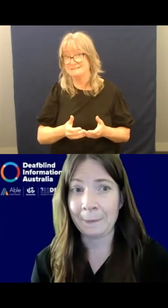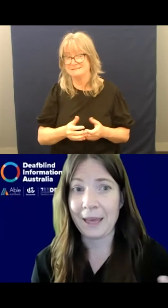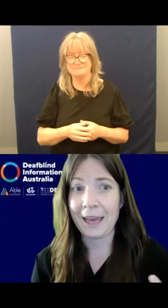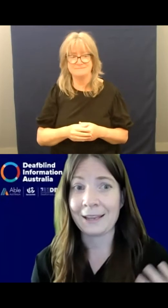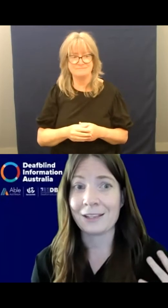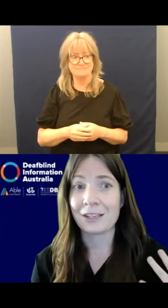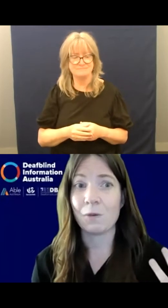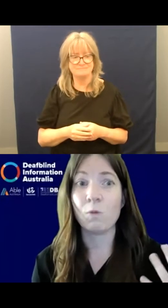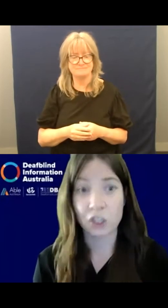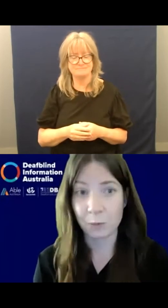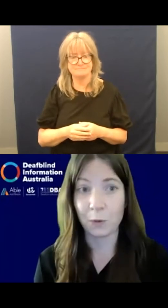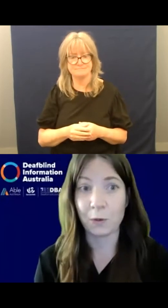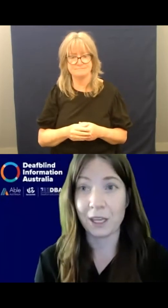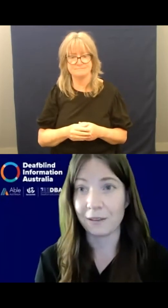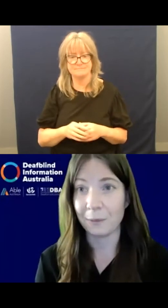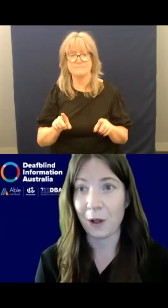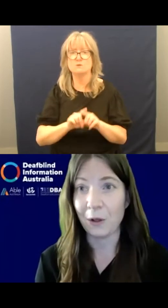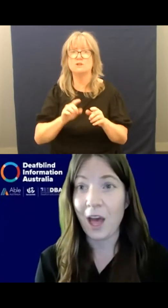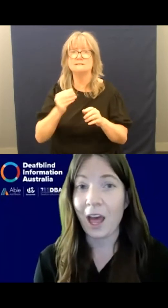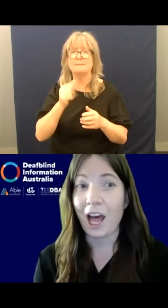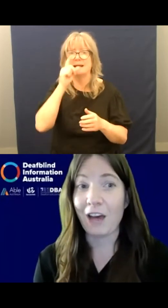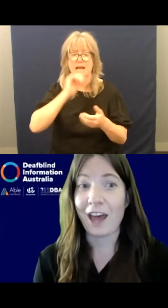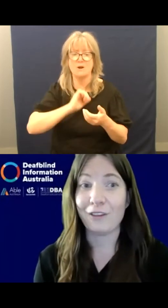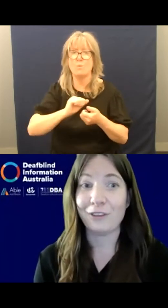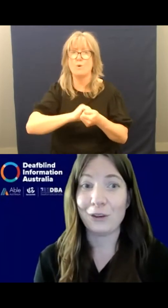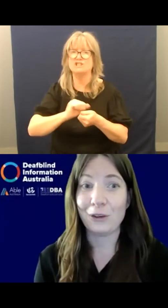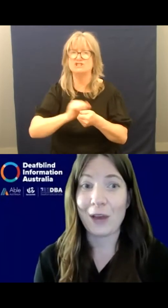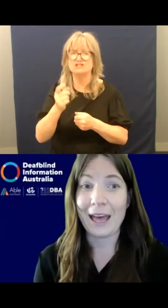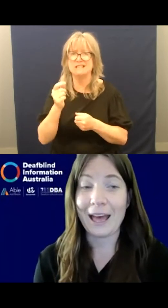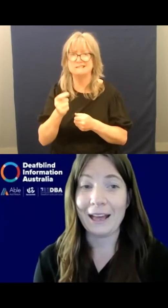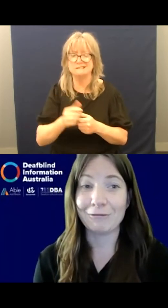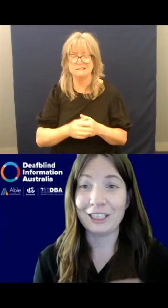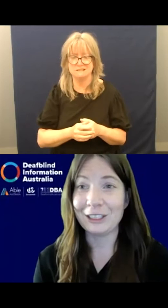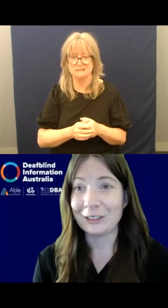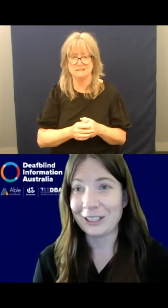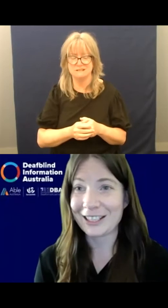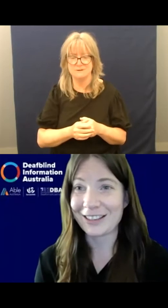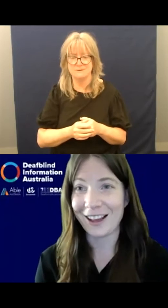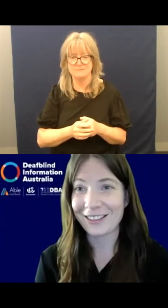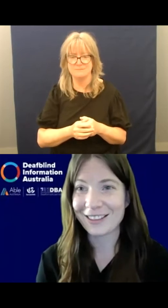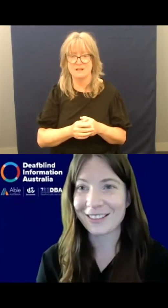And washable things as well. I have had a few real disasters